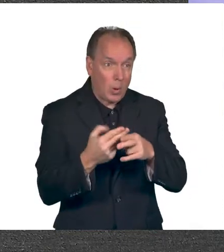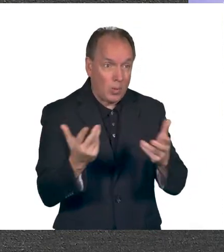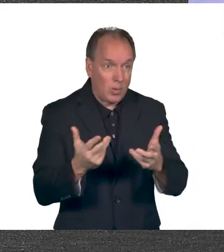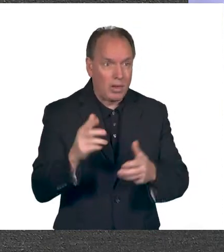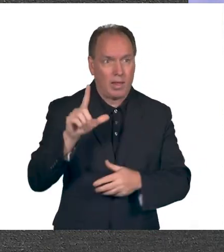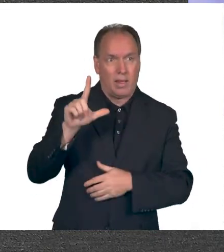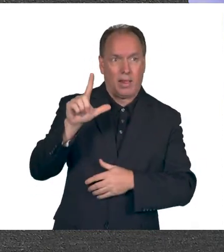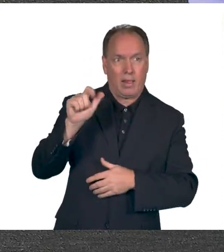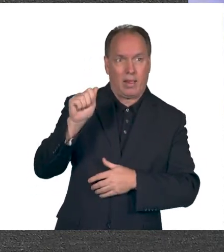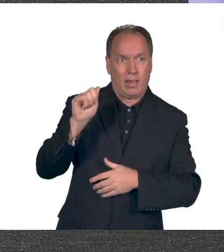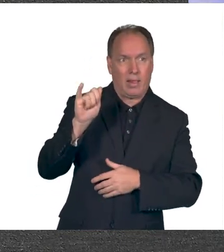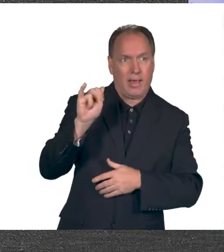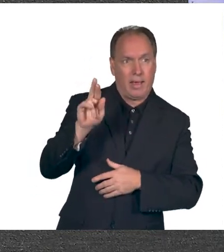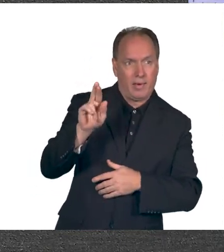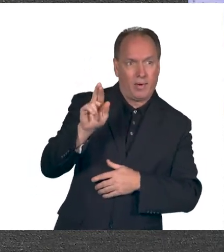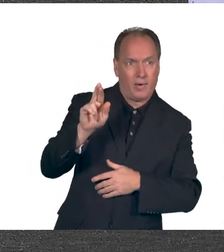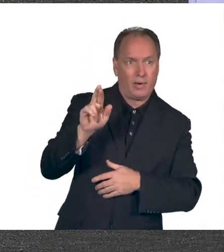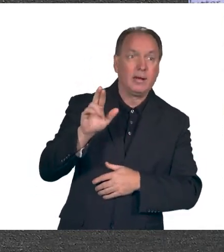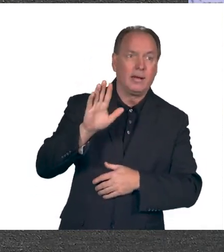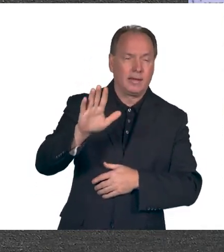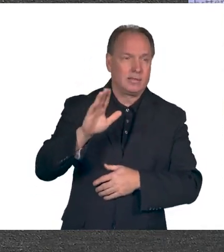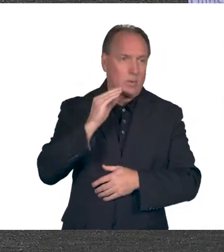His lair is where he stays, his den.